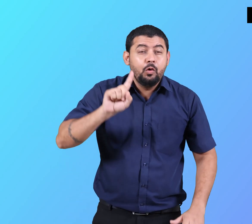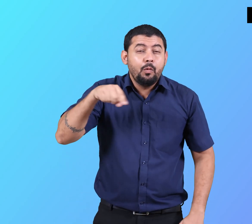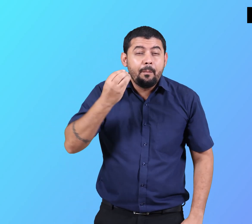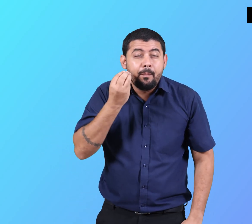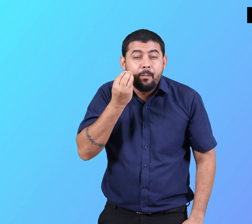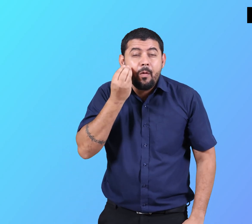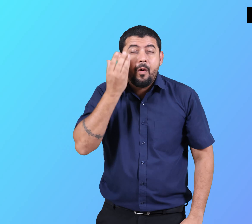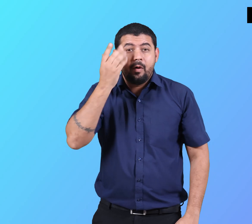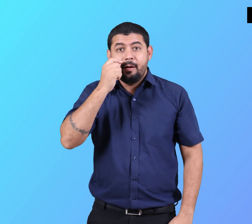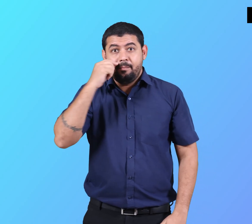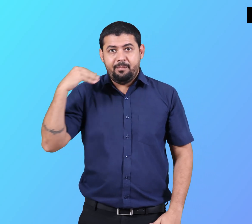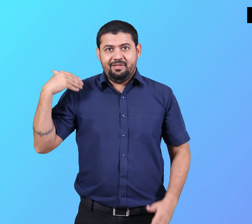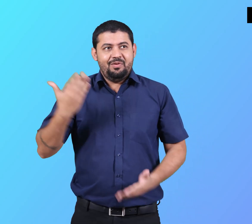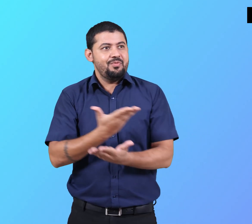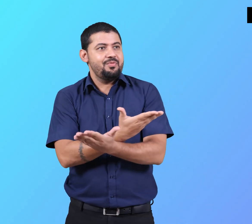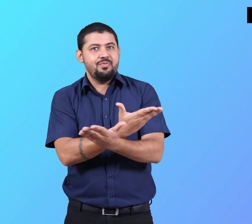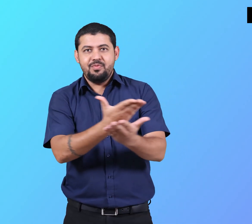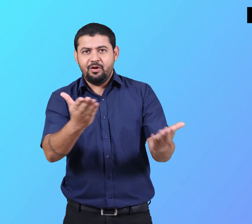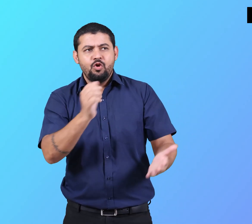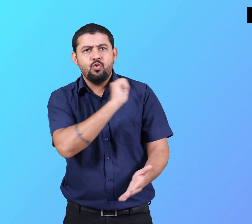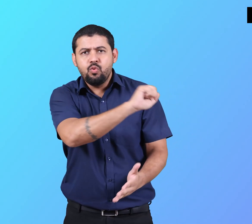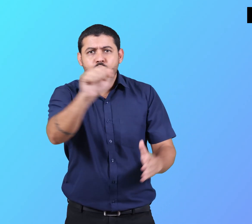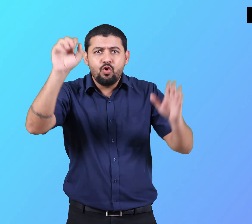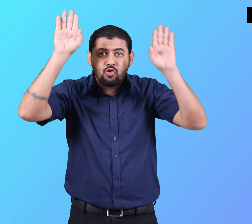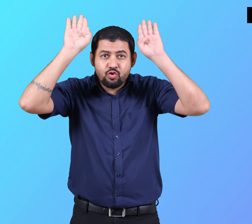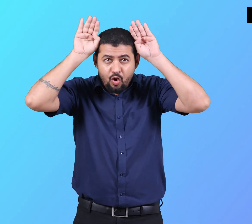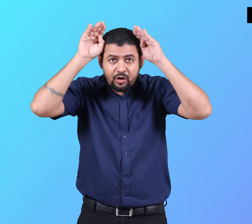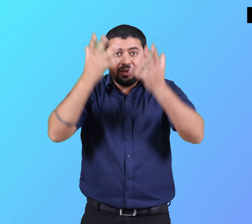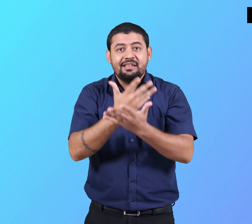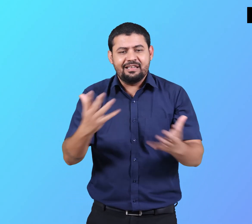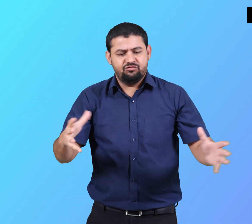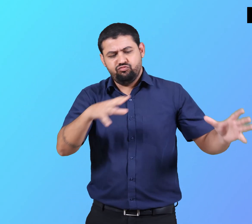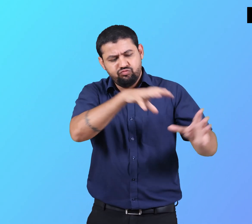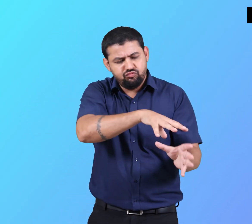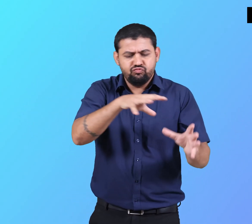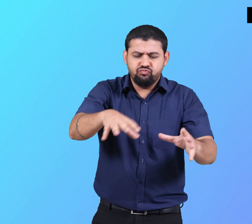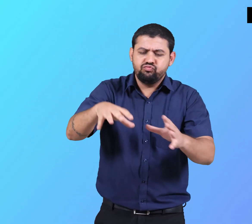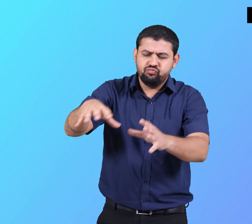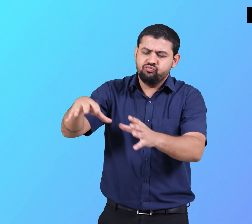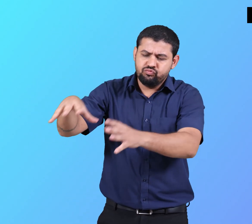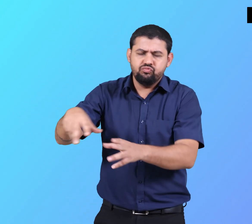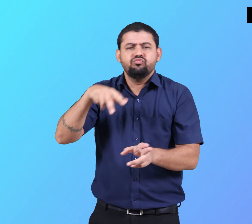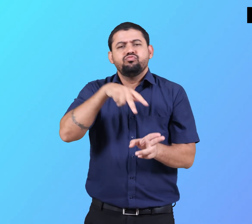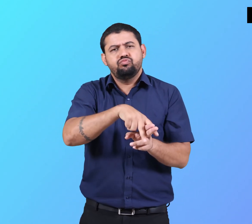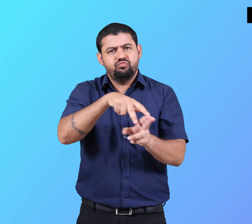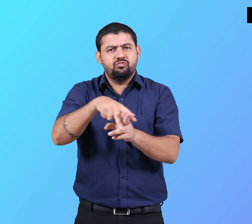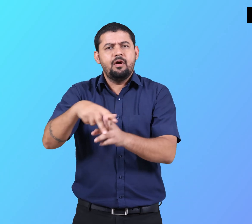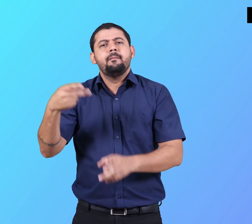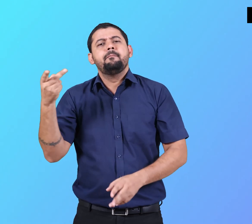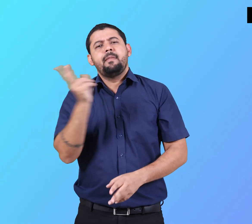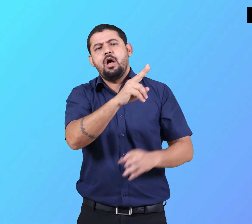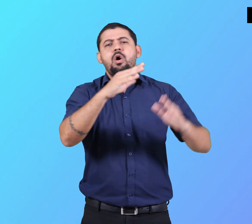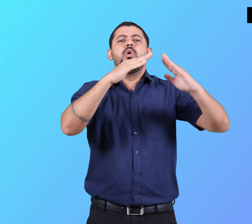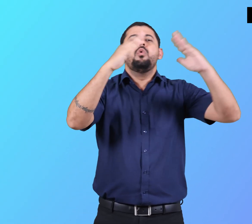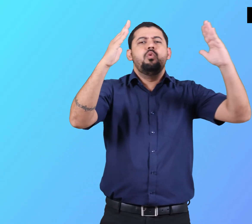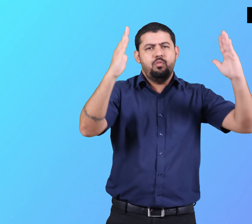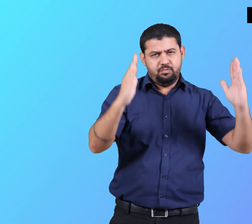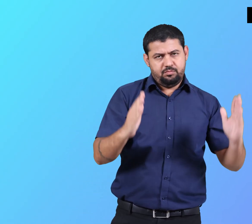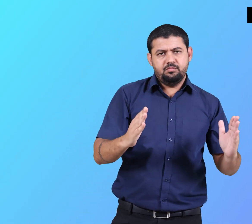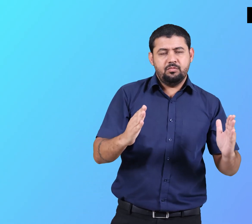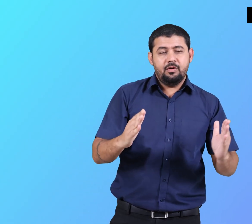Early the next morning the brothers were sent on their way back home with their donkeys.